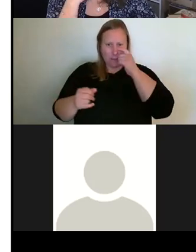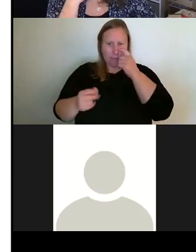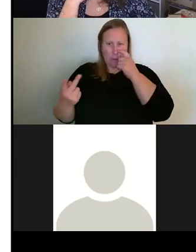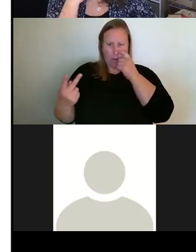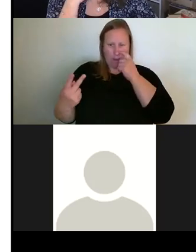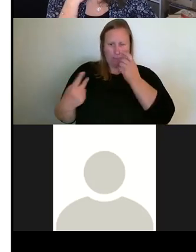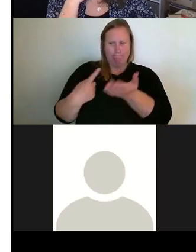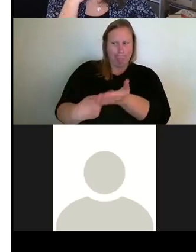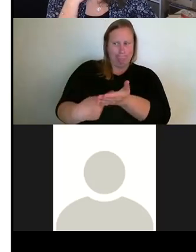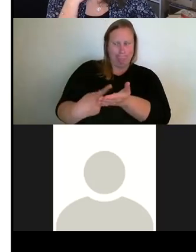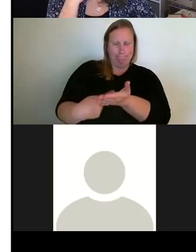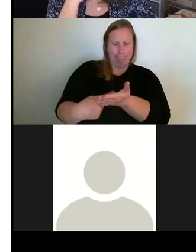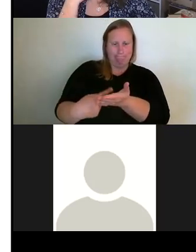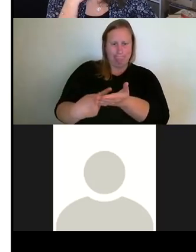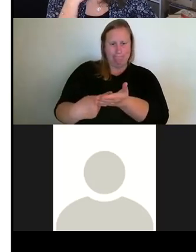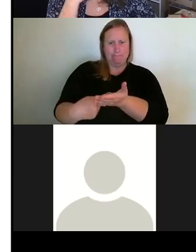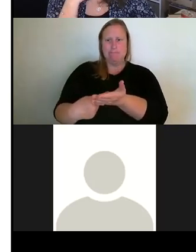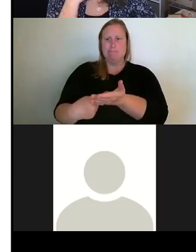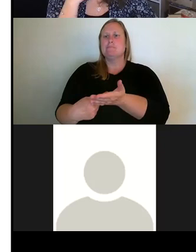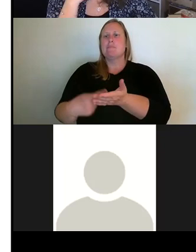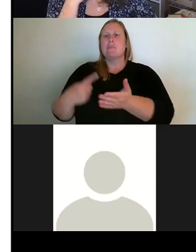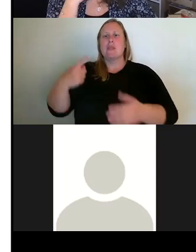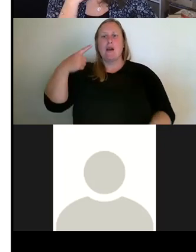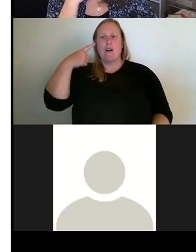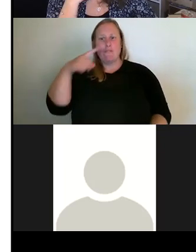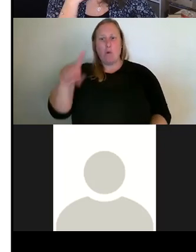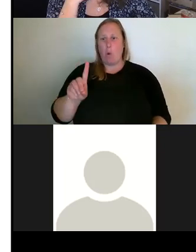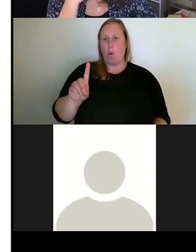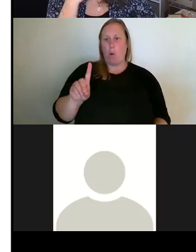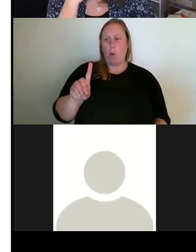Been the digital accessibility community